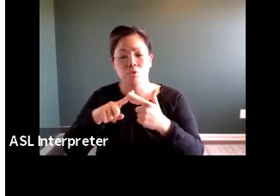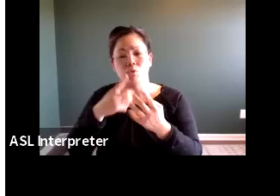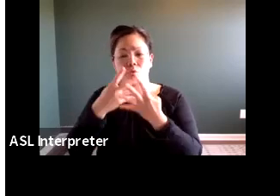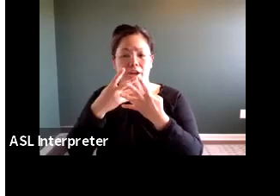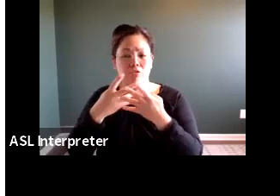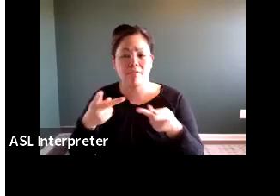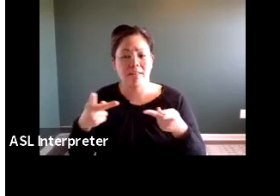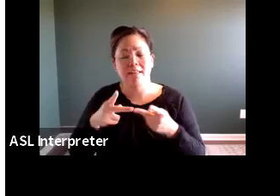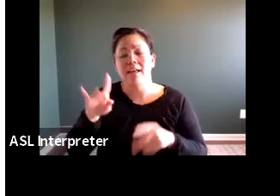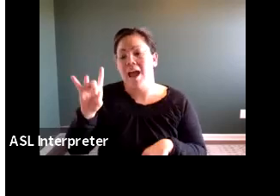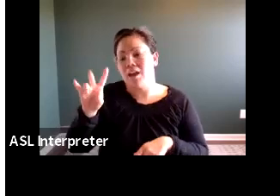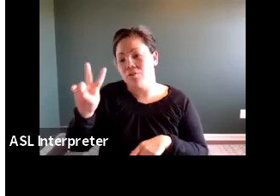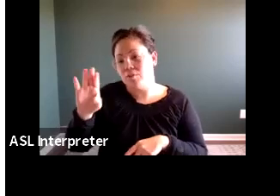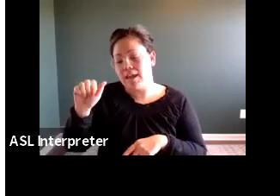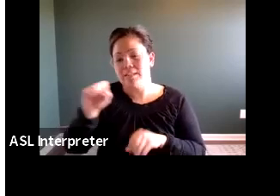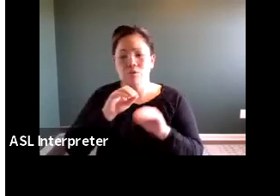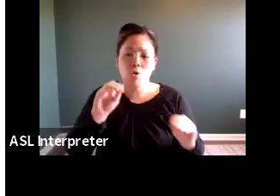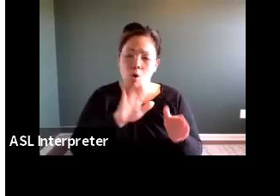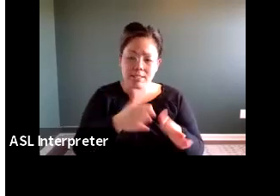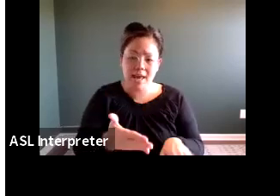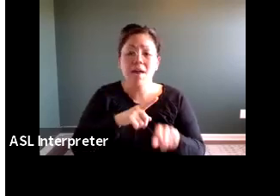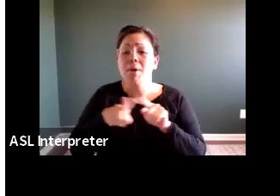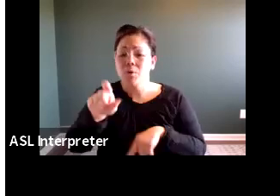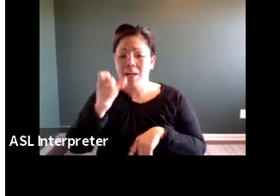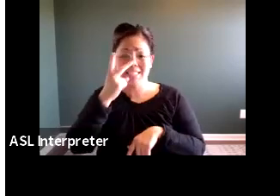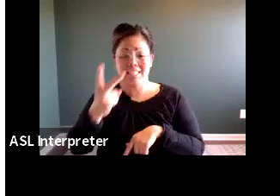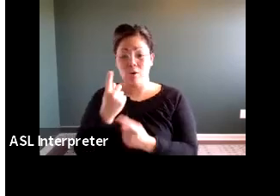which led to 82 cases and no deaths. So you can see where one, you know,